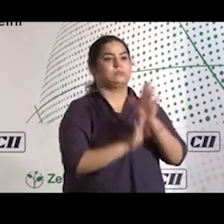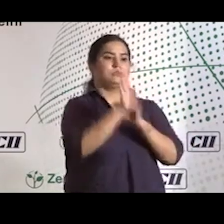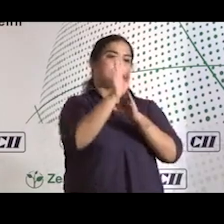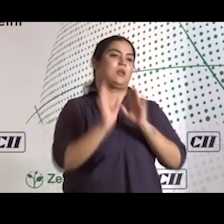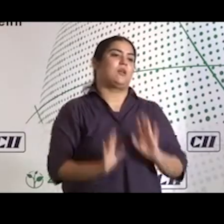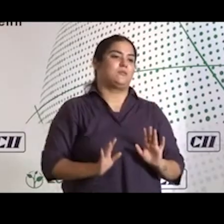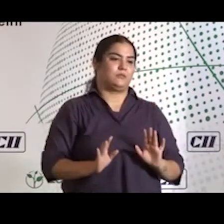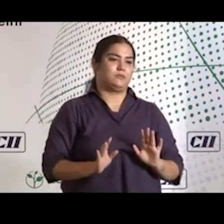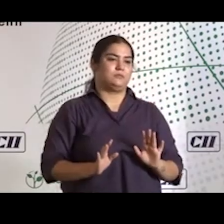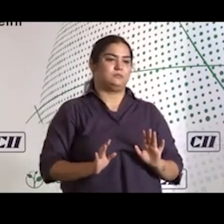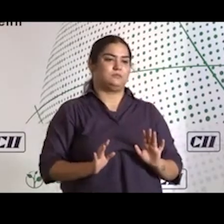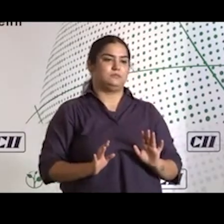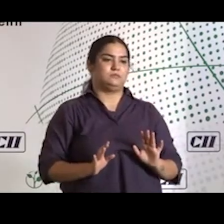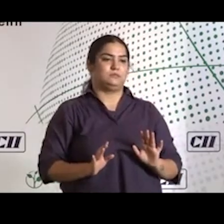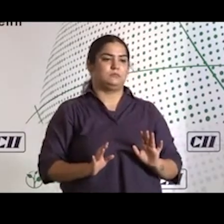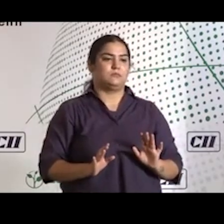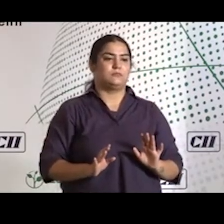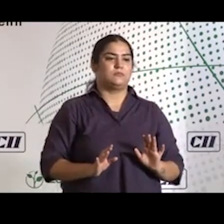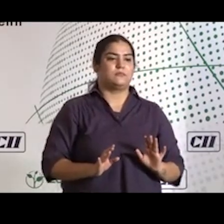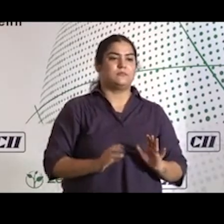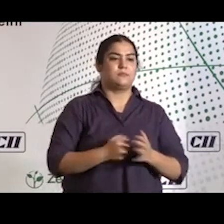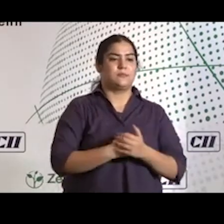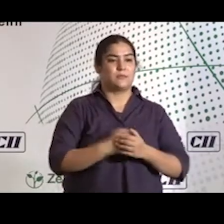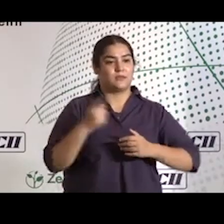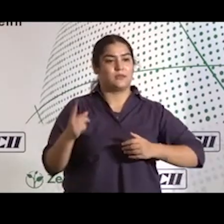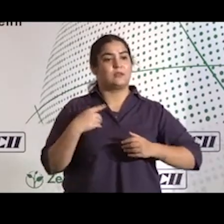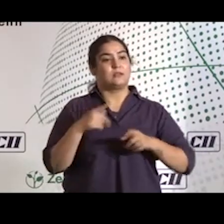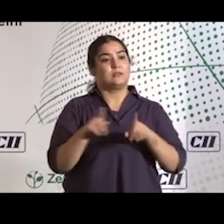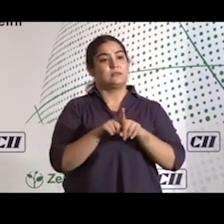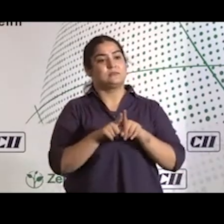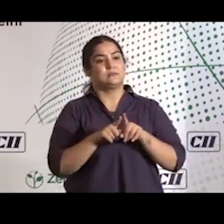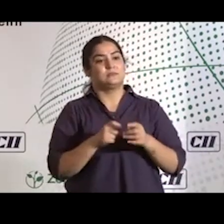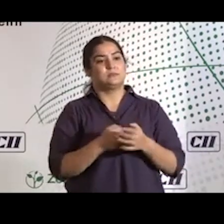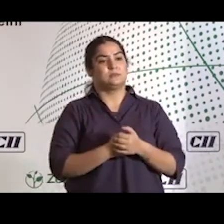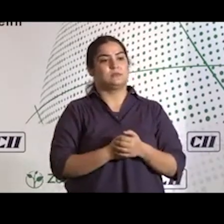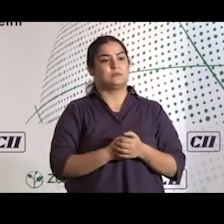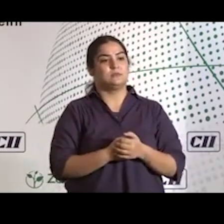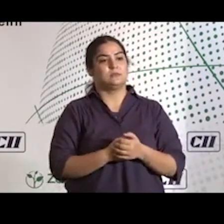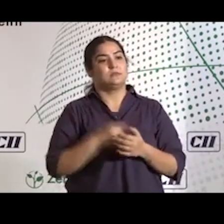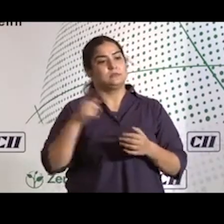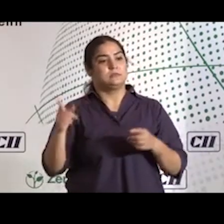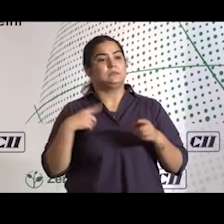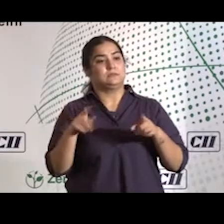wonderful insights to have. So feedbacks